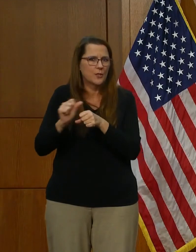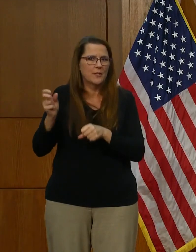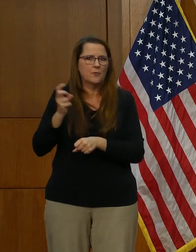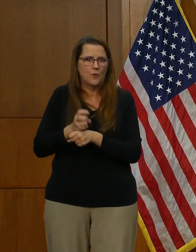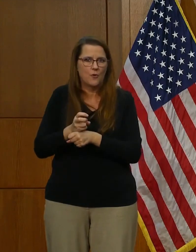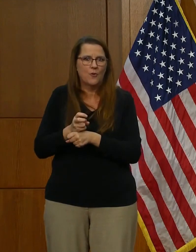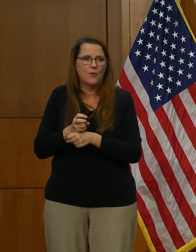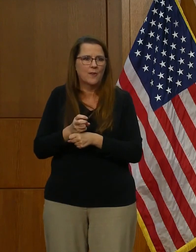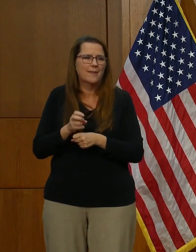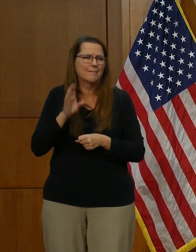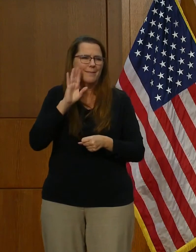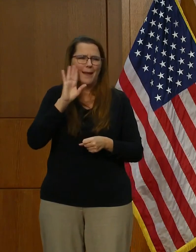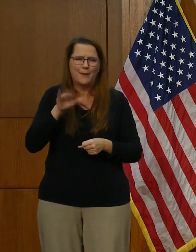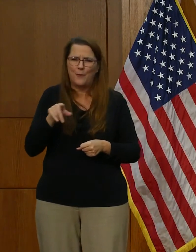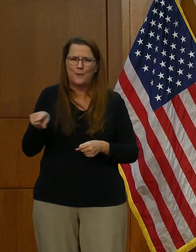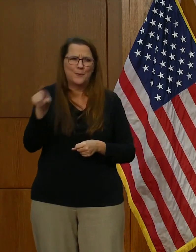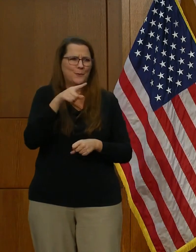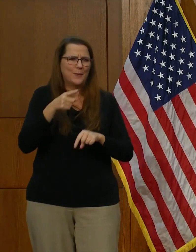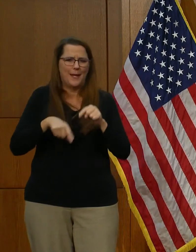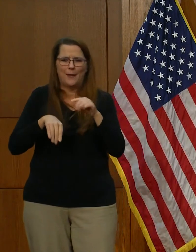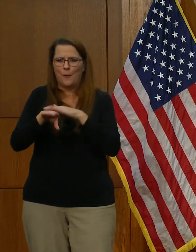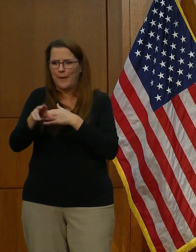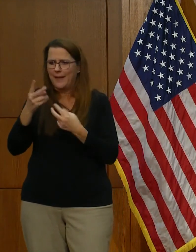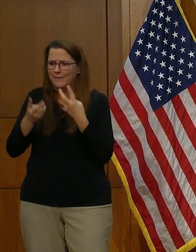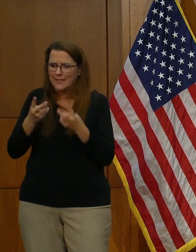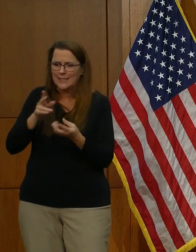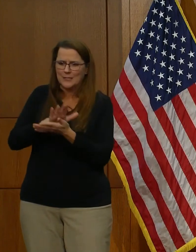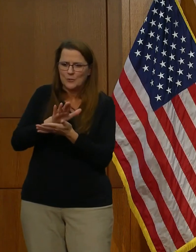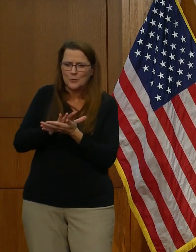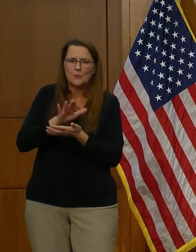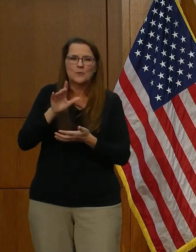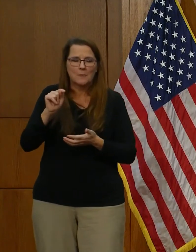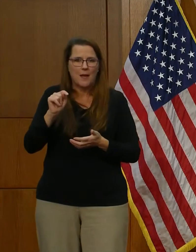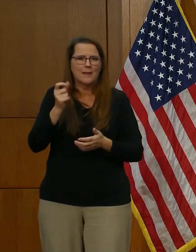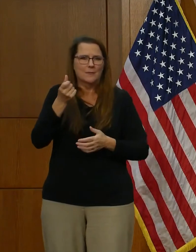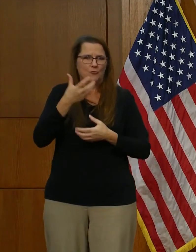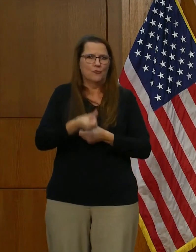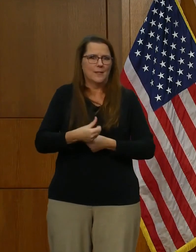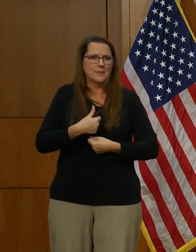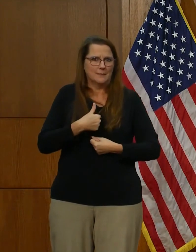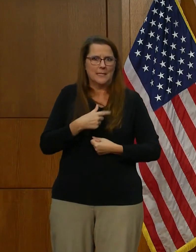EVERYONE WHO IS WORKING SO HARD AND I KNOW THAT. ALL OF YOU